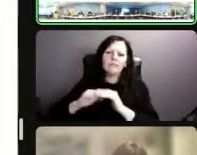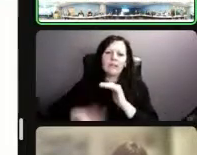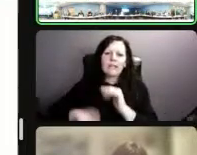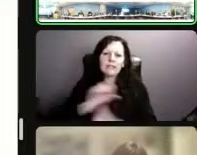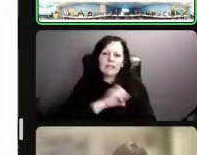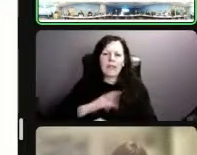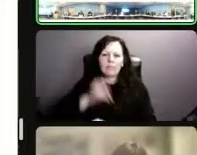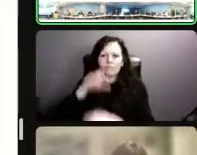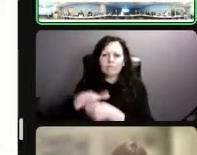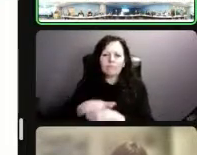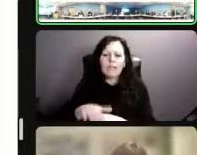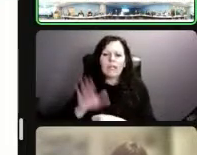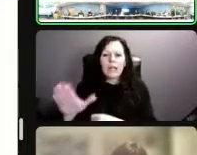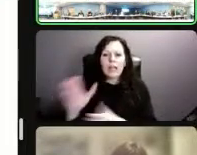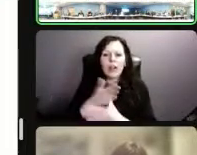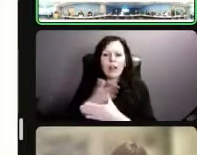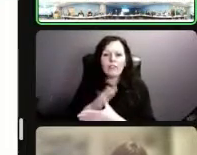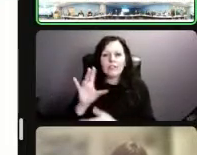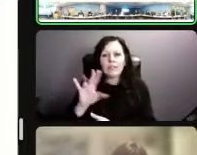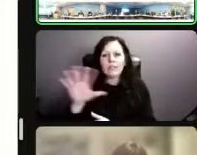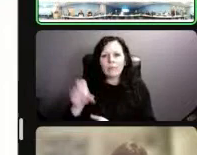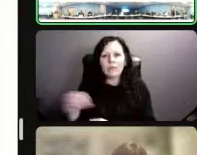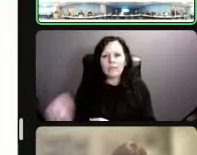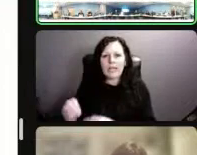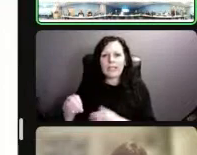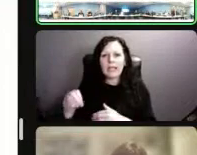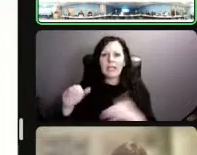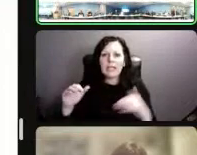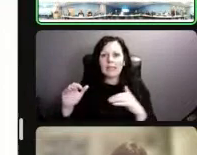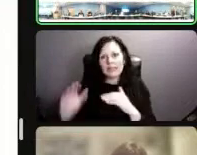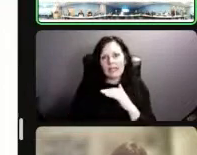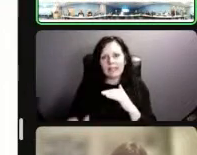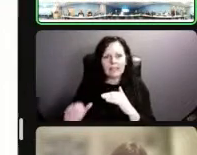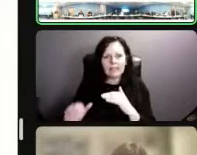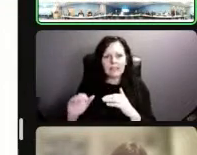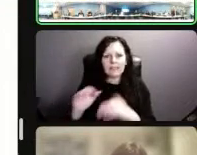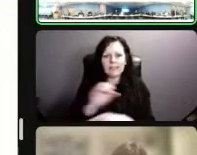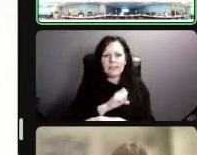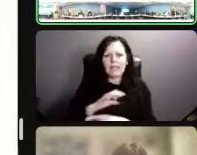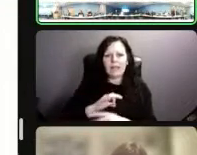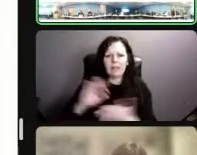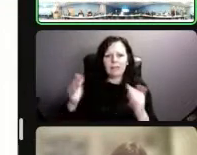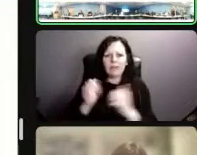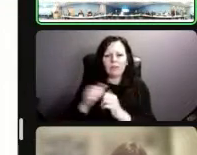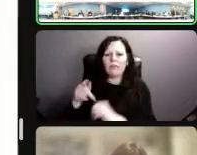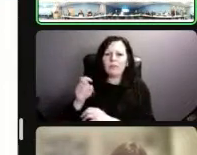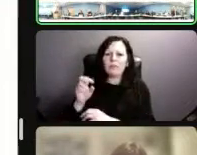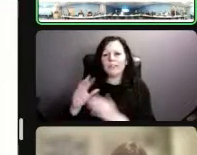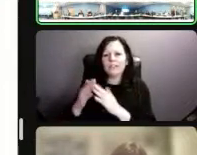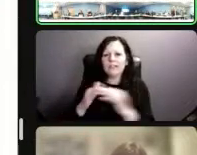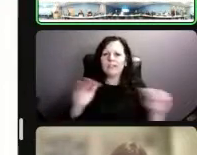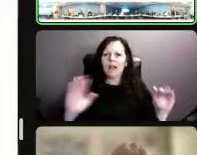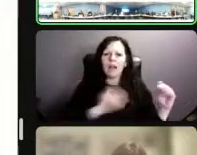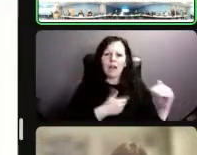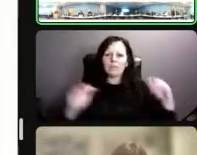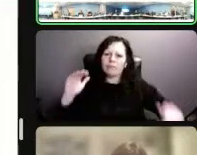UNDERSTAFFED COMPARED TO PEERS INTERNAL SERVICE FUNCTIONS THAT ARE UNDERSTAFFED HAVE AN